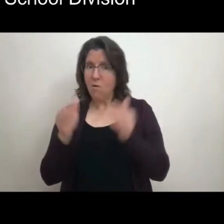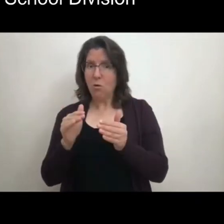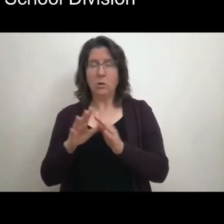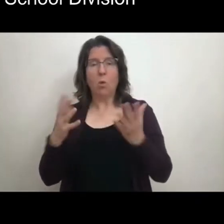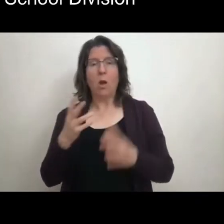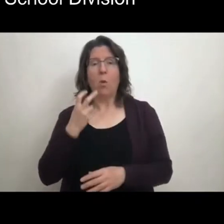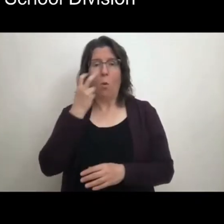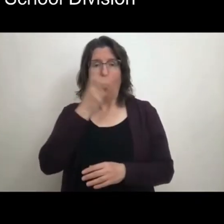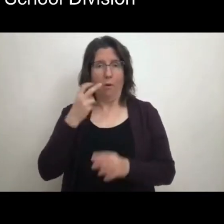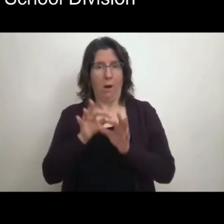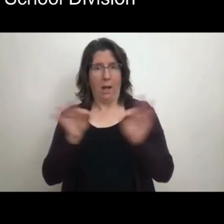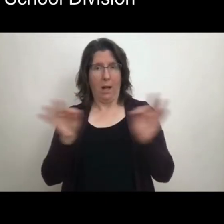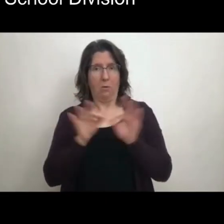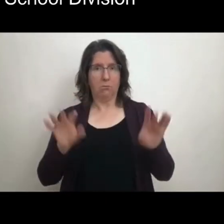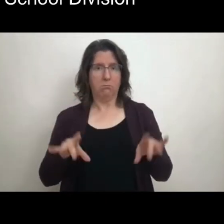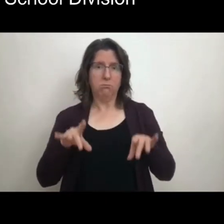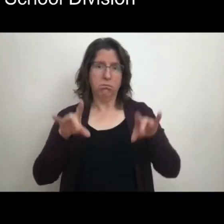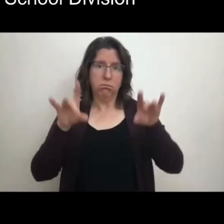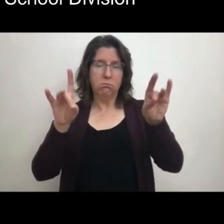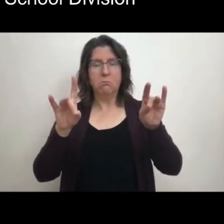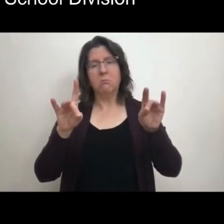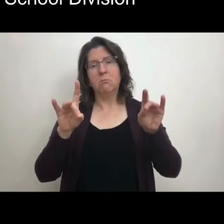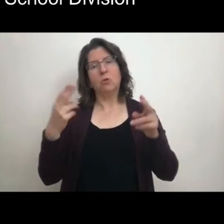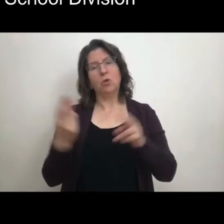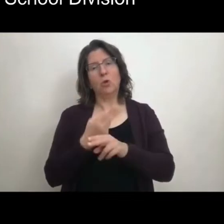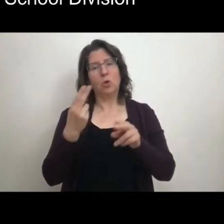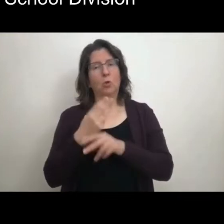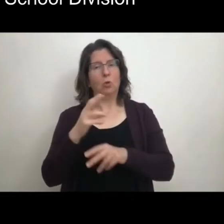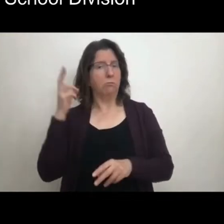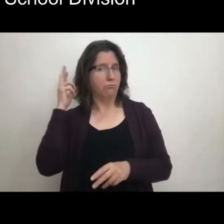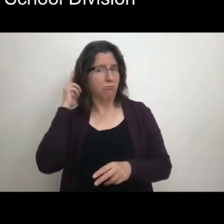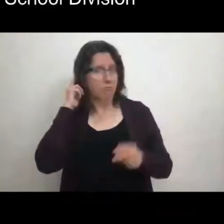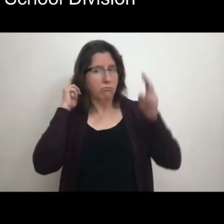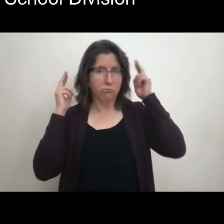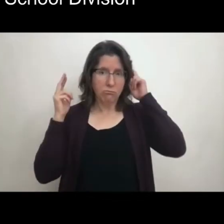The ministry's primary emphasis was on the development of deaf and hard of hearing students' oral skills.